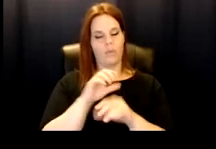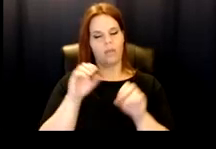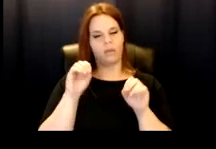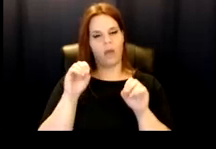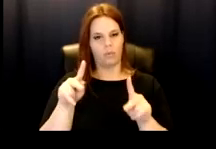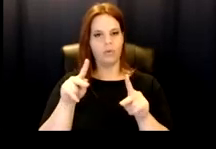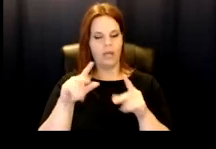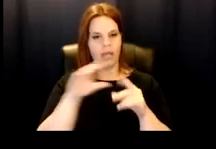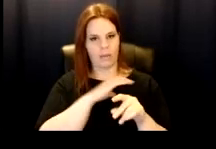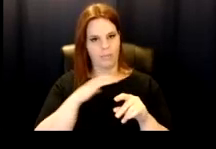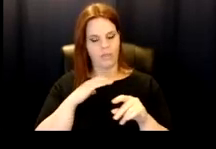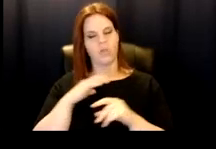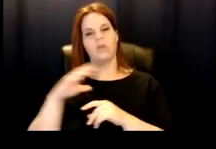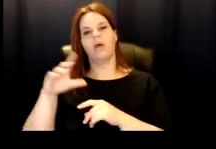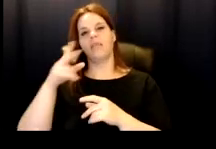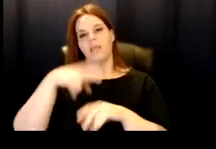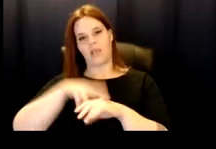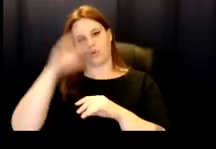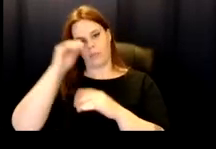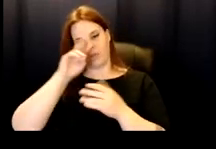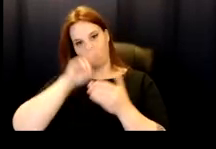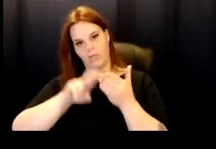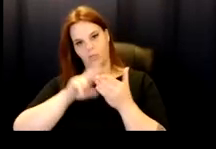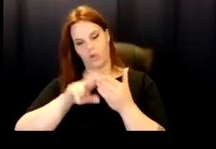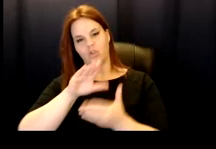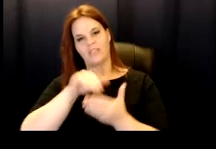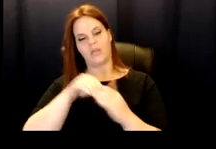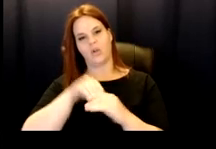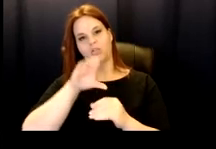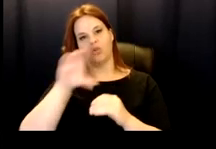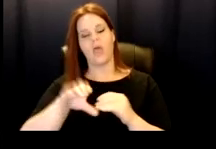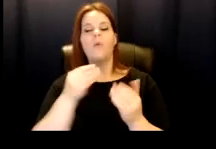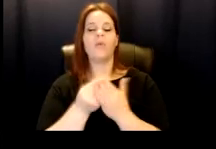Center at the University of Chicago, and currently with funding from the National Multiple Sclerosis